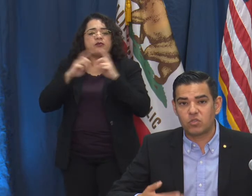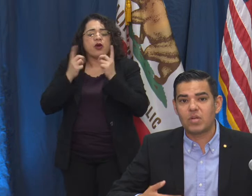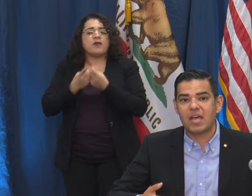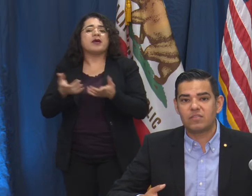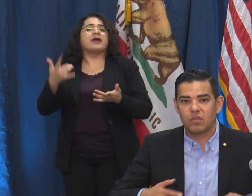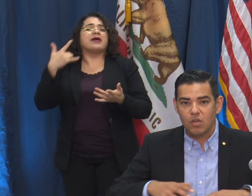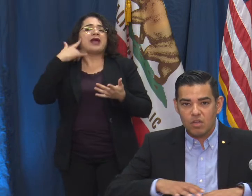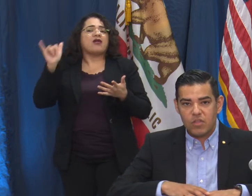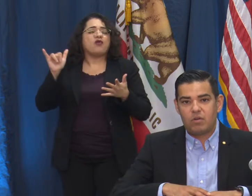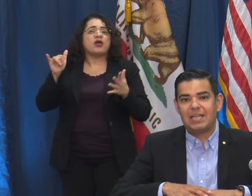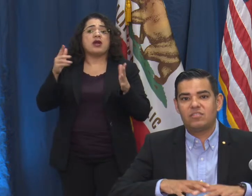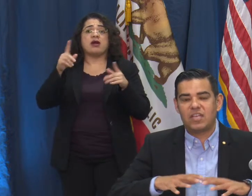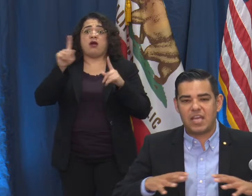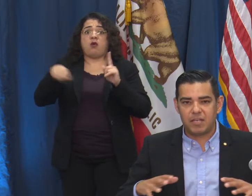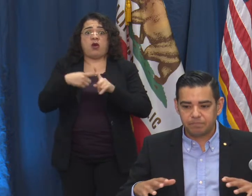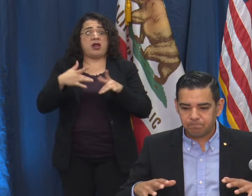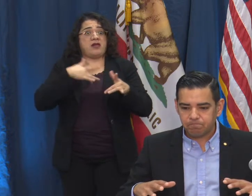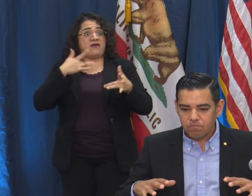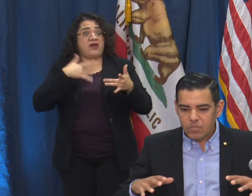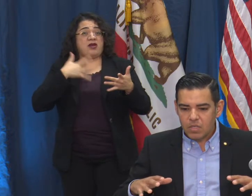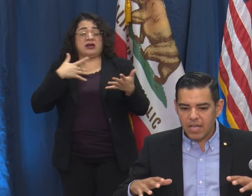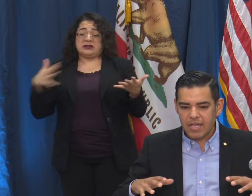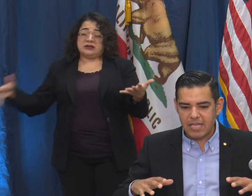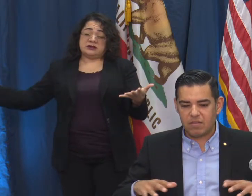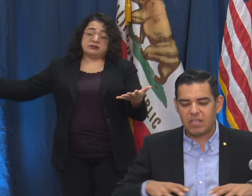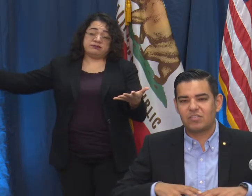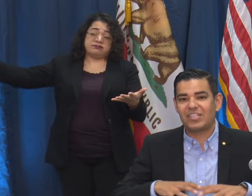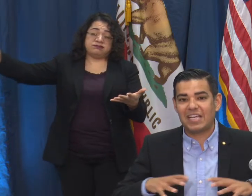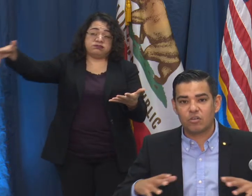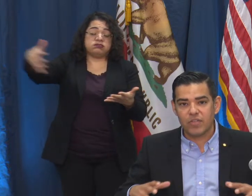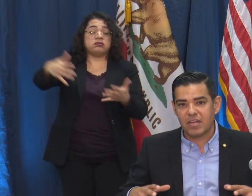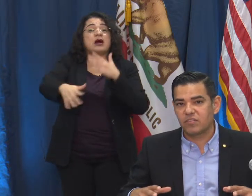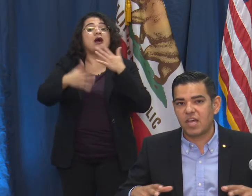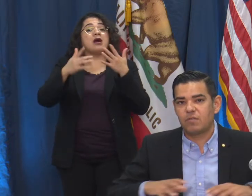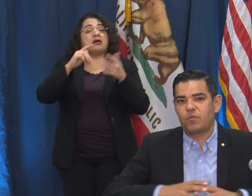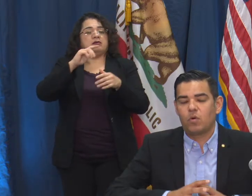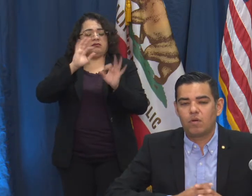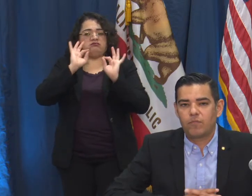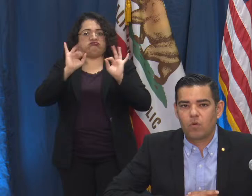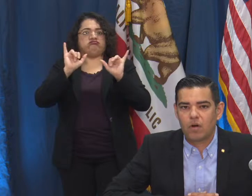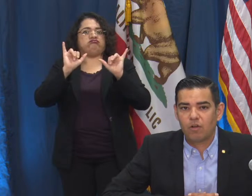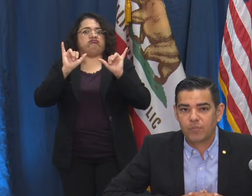soon as there is a a standard that is set for Health